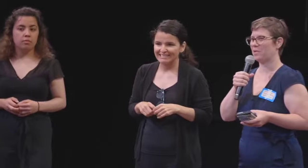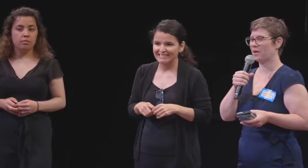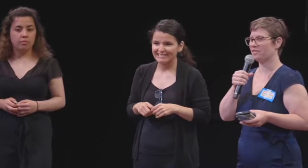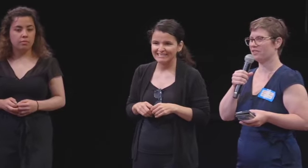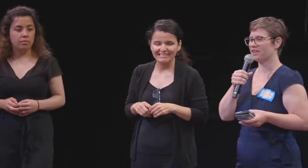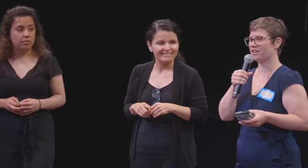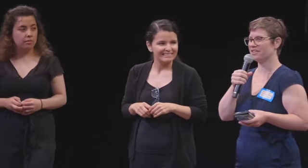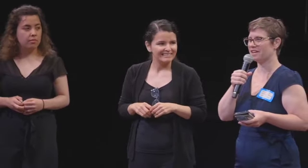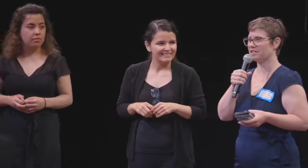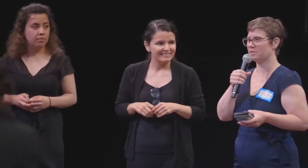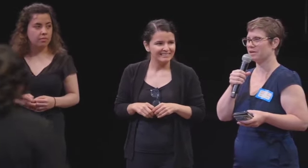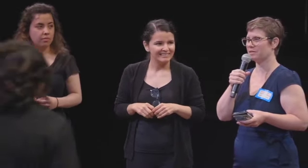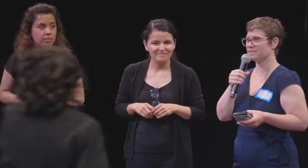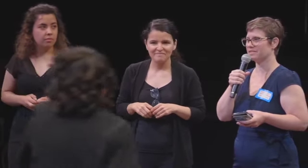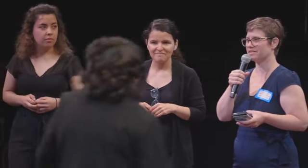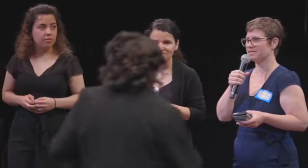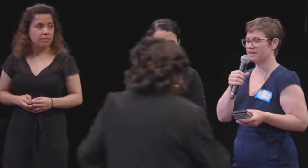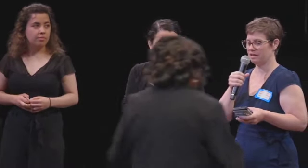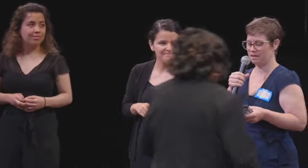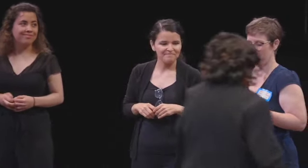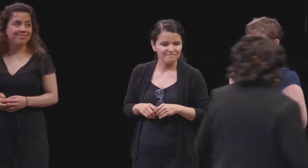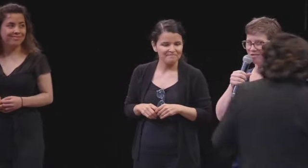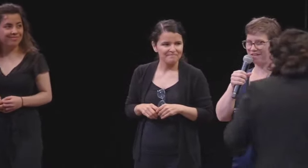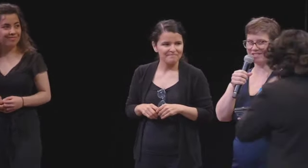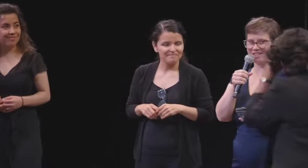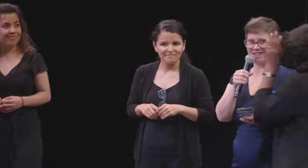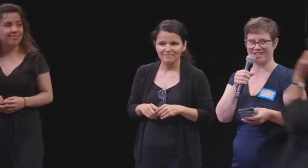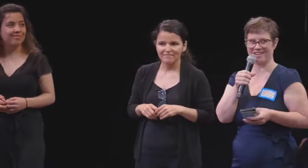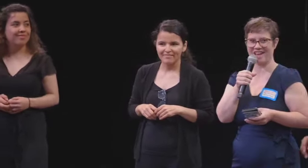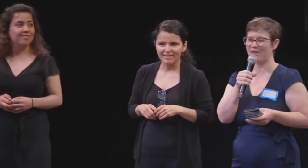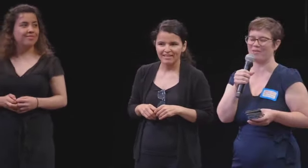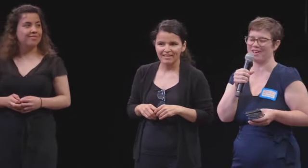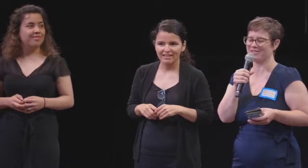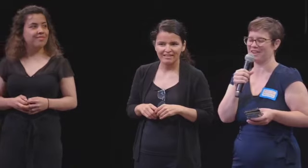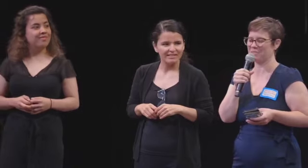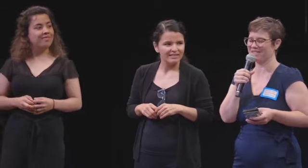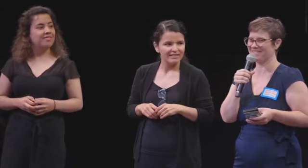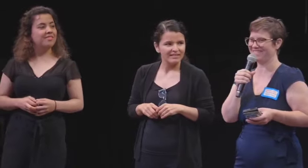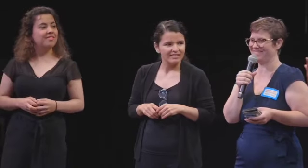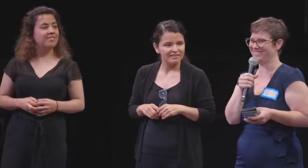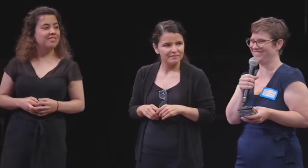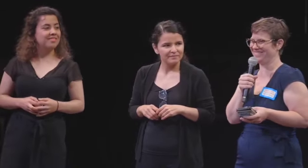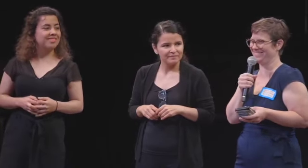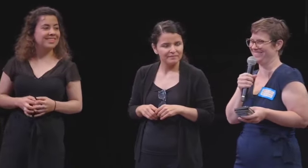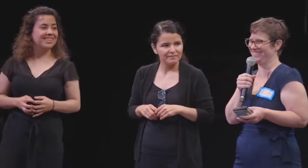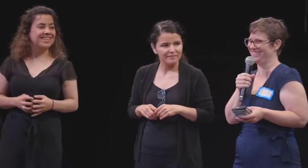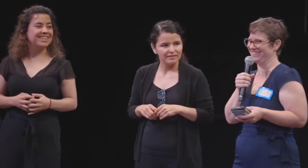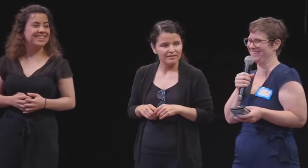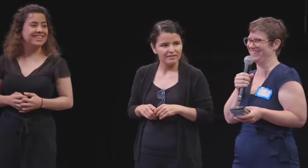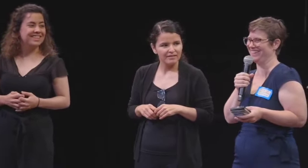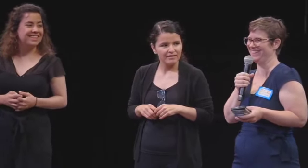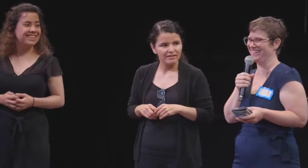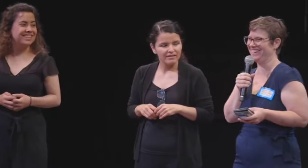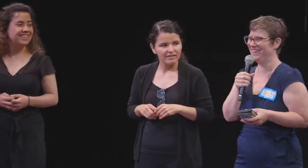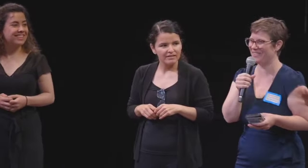And I'm gonna wait for Dr. Williams, my professor. Now I'm graduated, but still, [AD] The ASL interpreter shifts location.